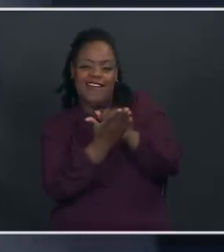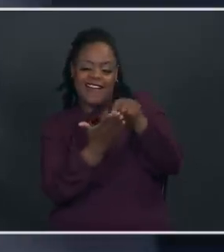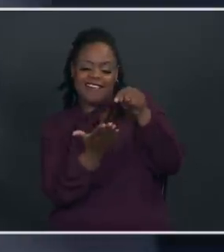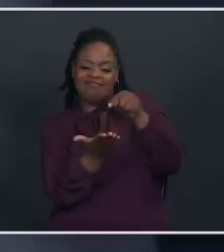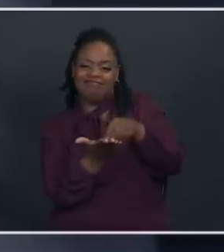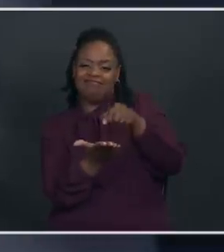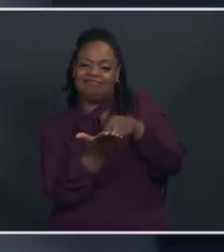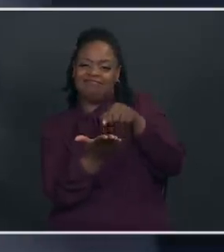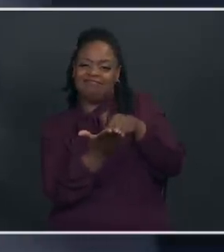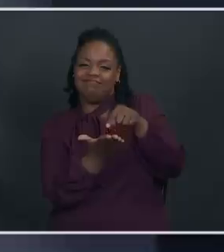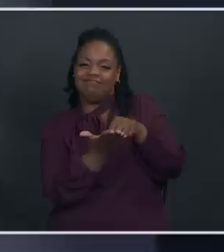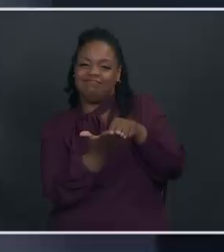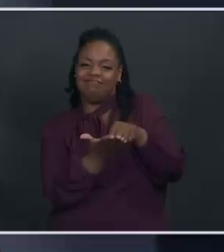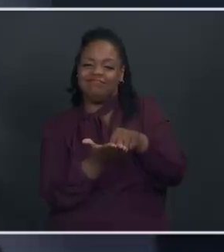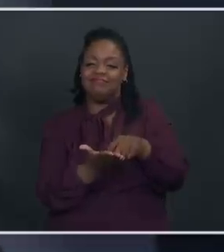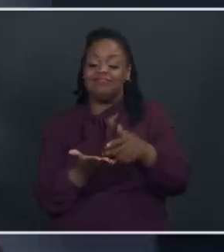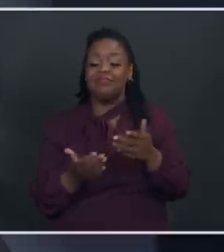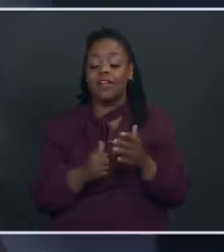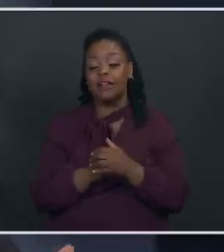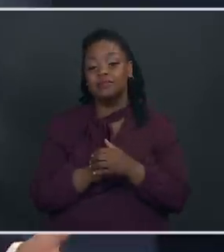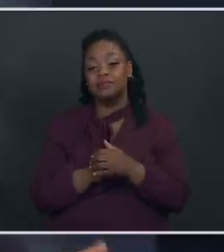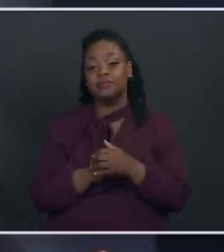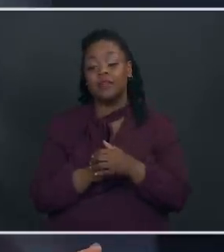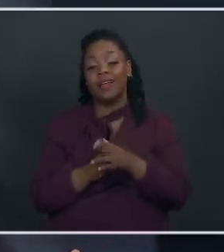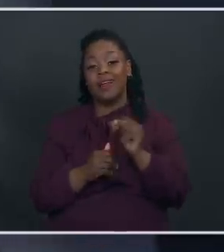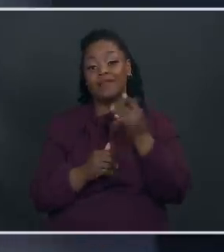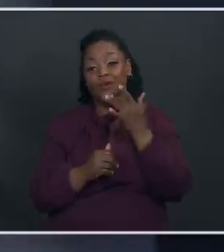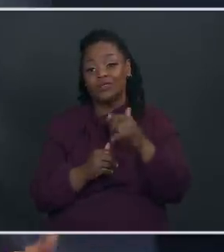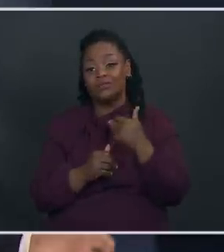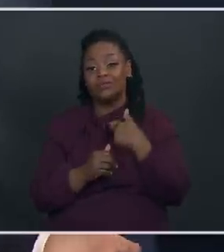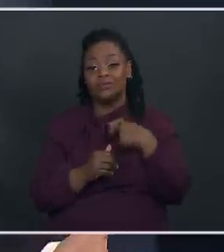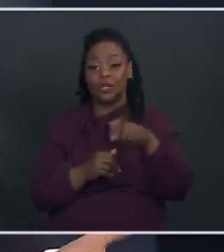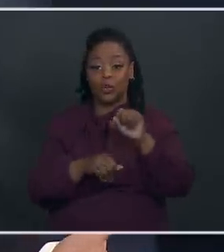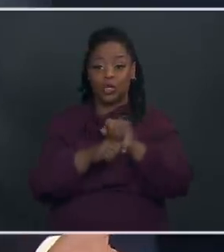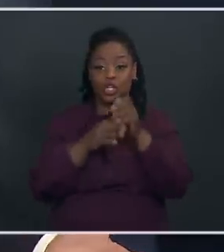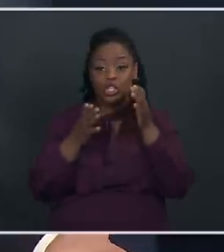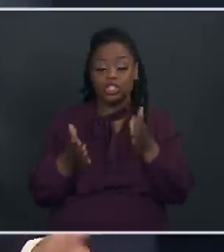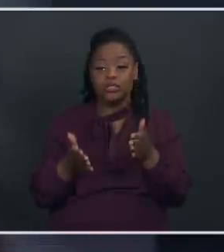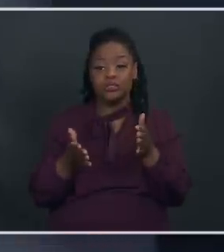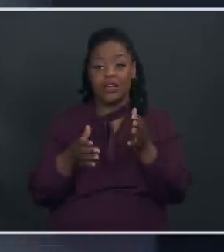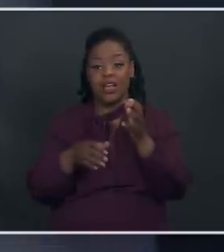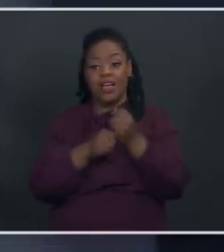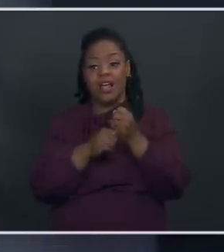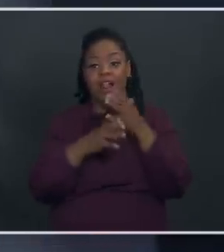workers have been fed a false narrative. No surprise, right? For the last few years,